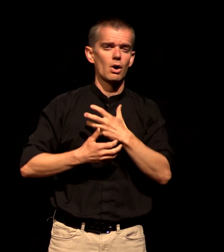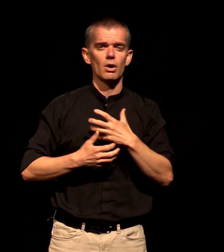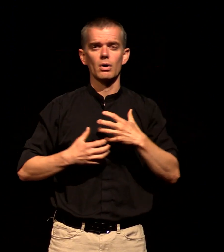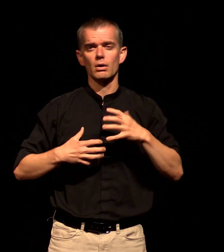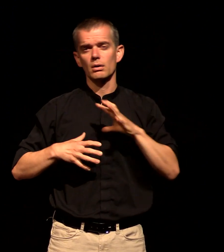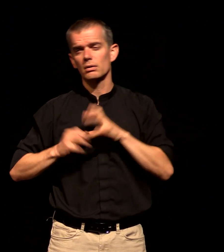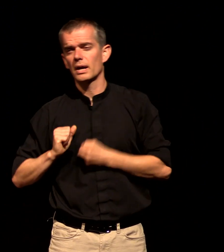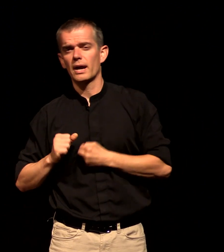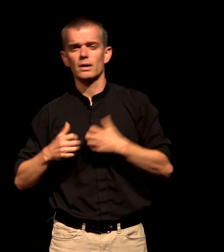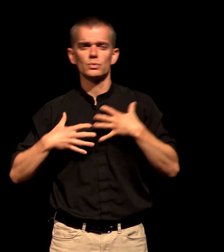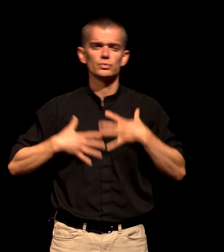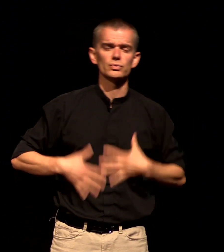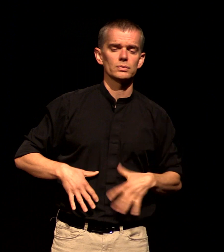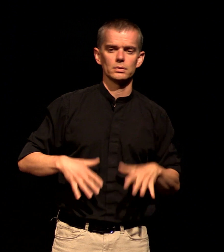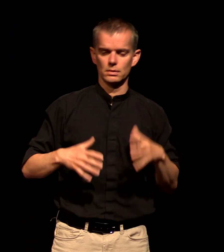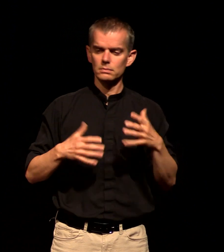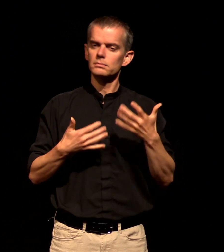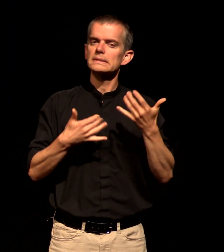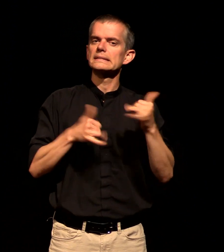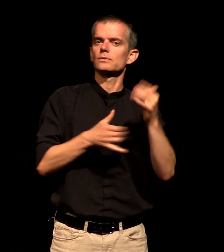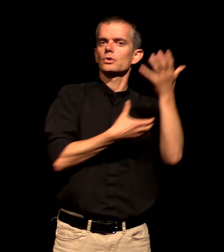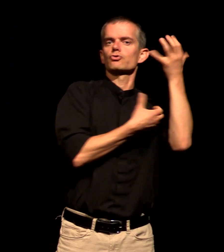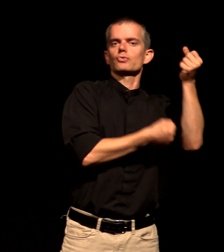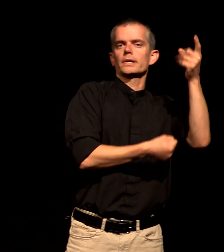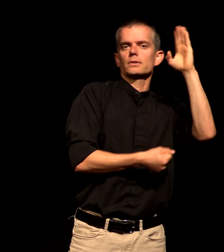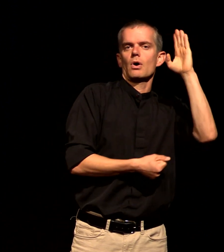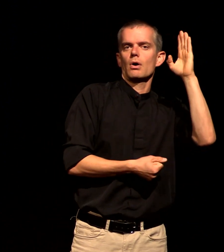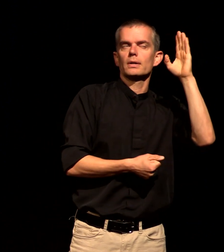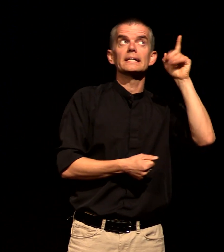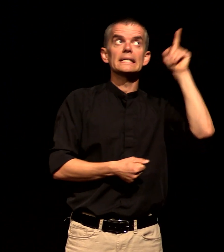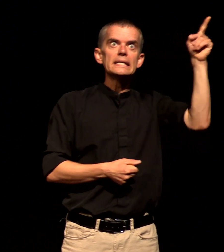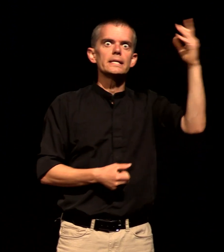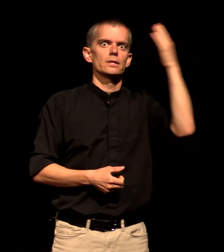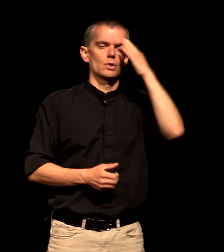of deepest darkness, anguish, because He alone knows the